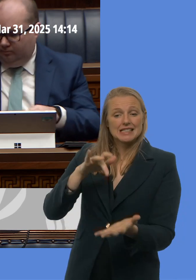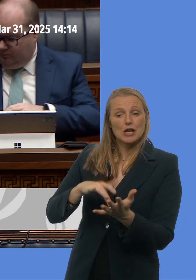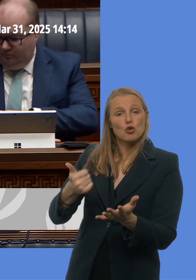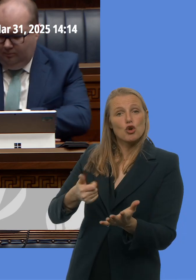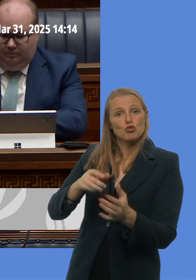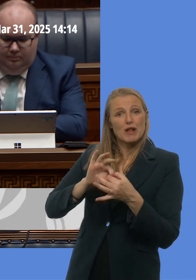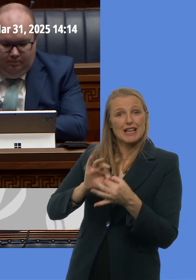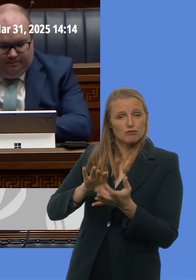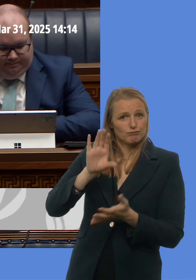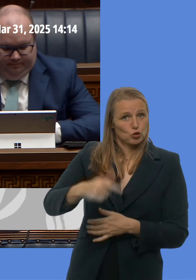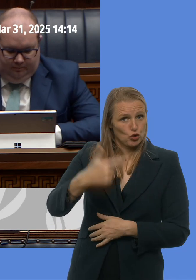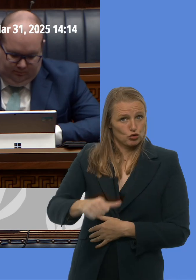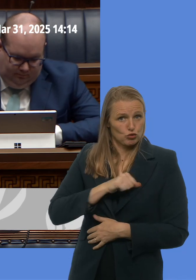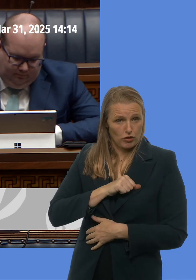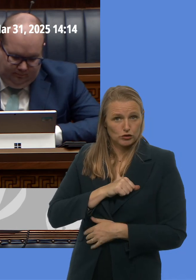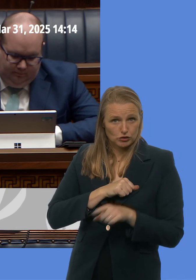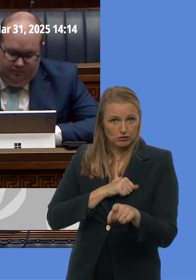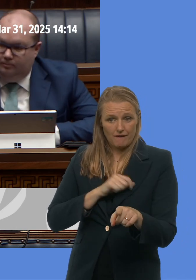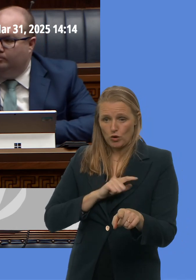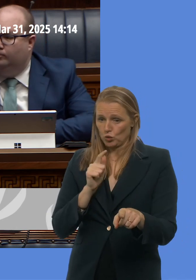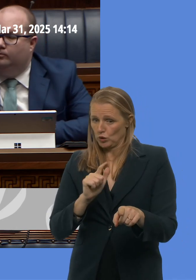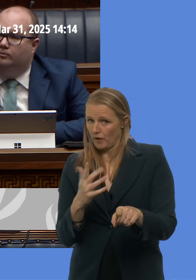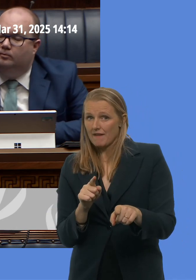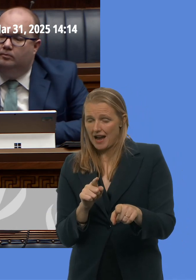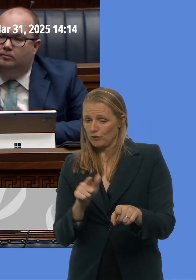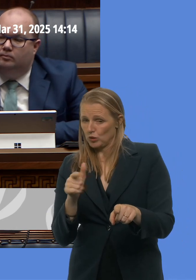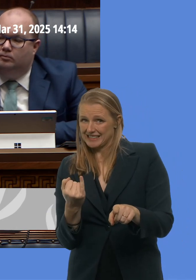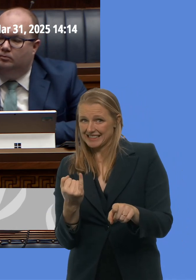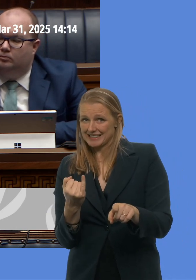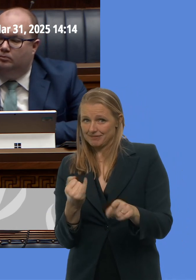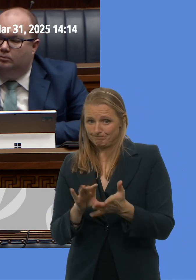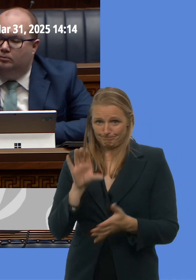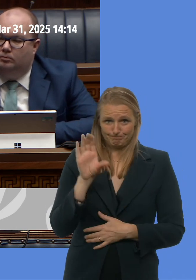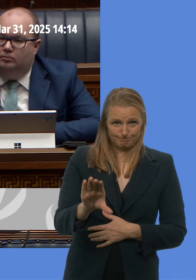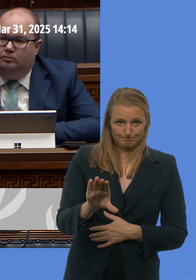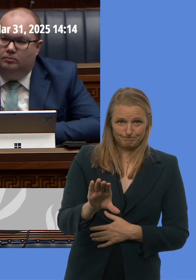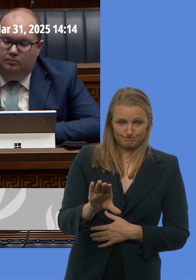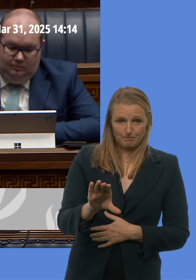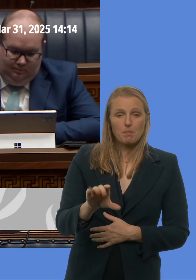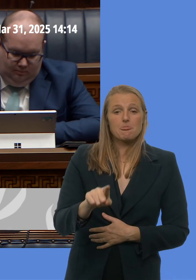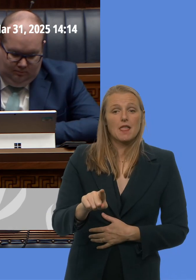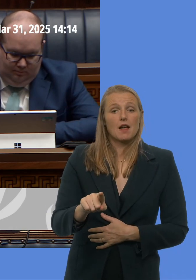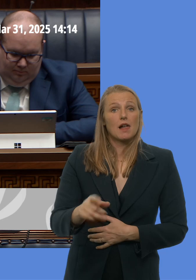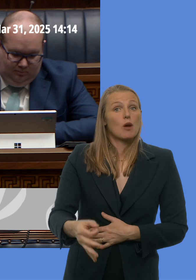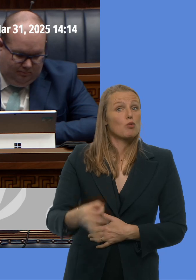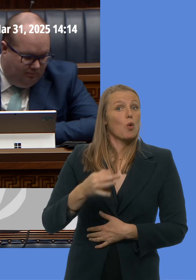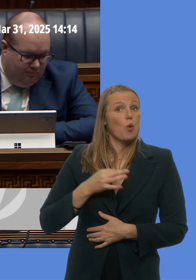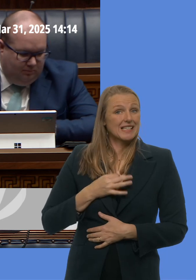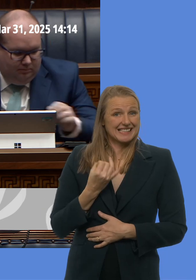from groups for the 2020-25-26 period year, requesting a total funding of £7.1